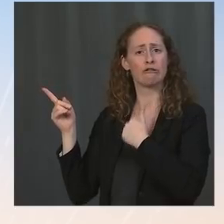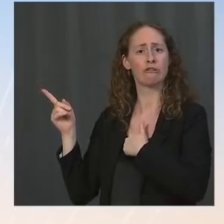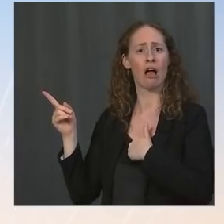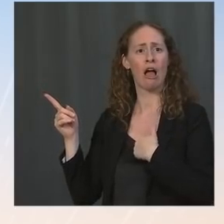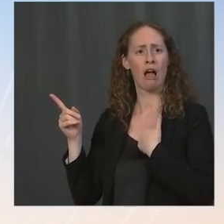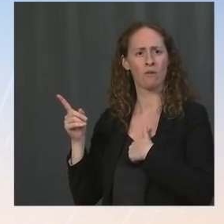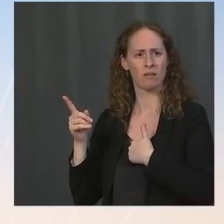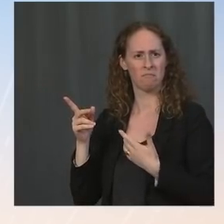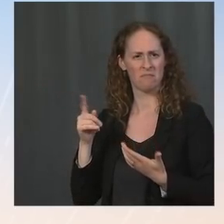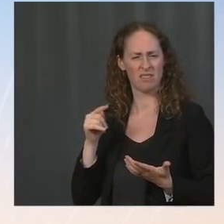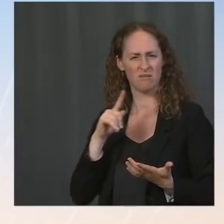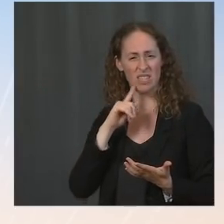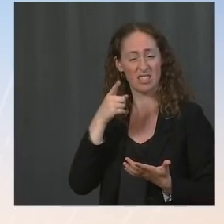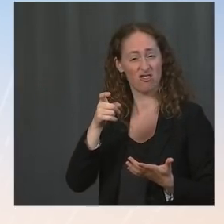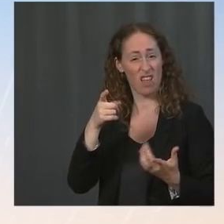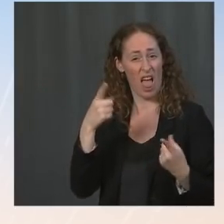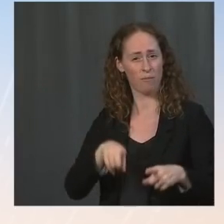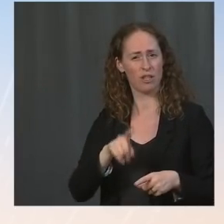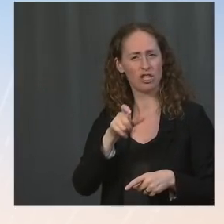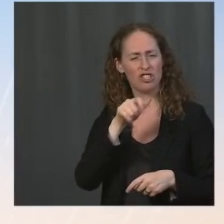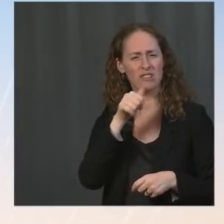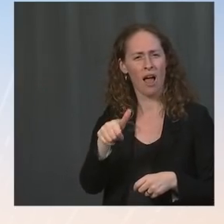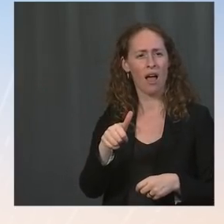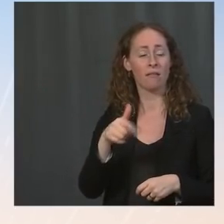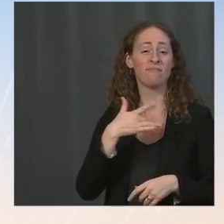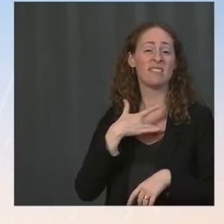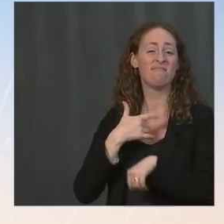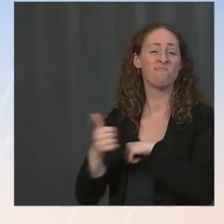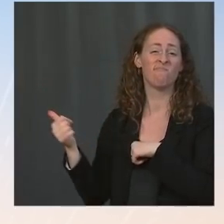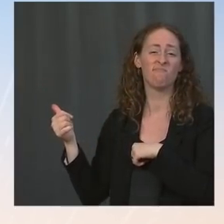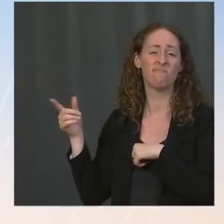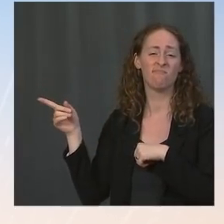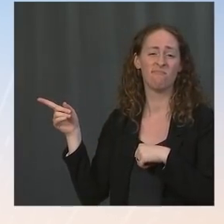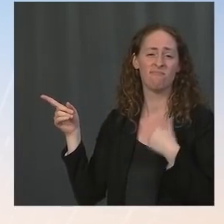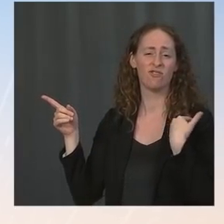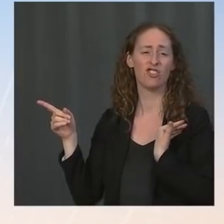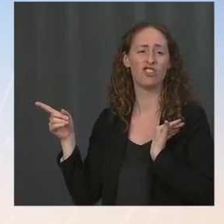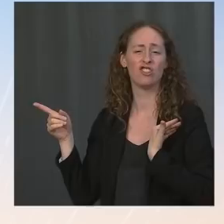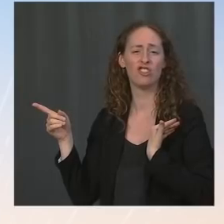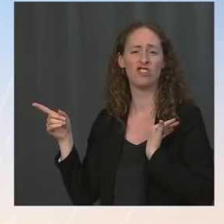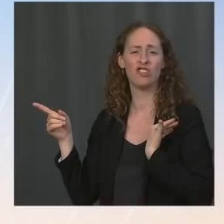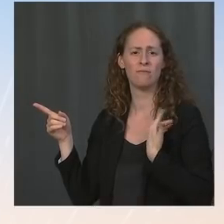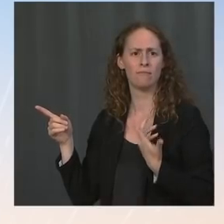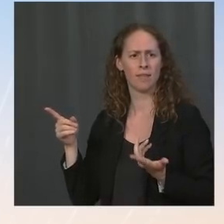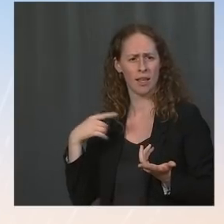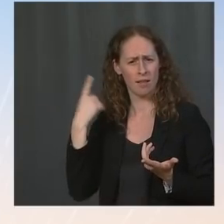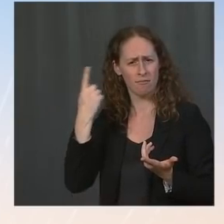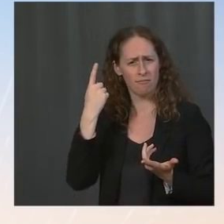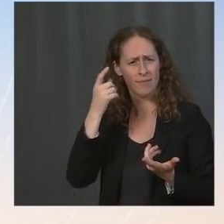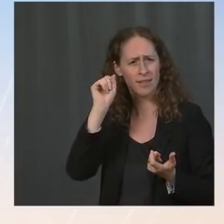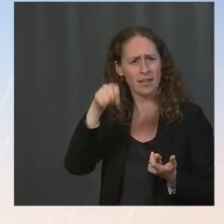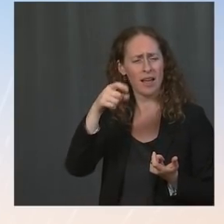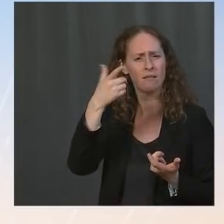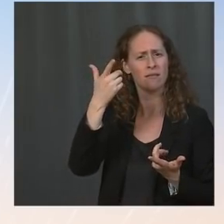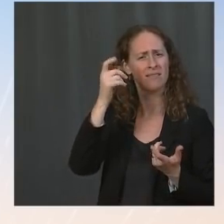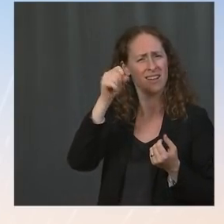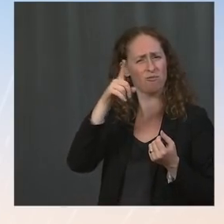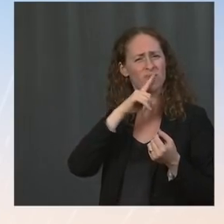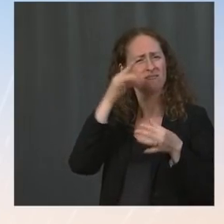So my question is: How -- can you talk a little about how the President thought the meeting with the families went? And also, what responsibility,